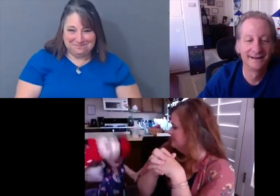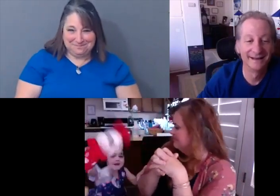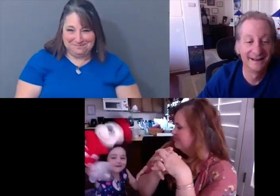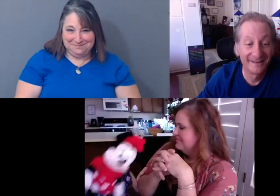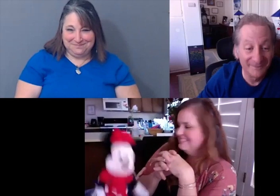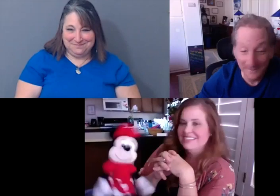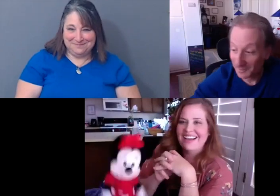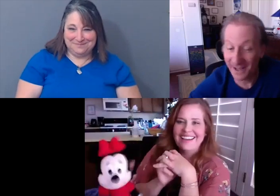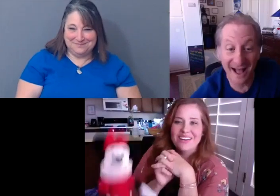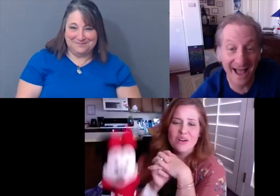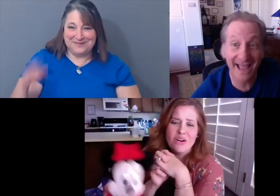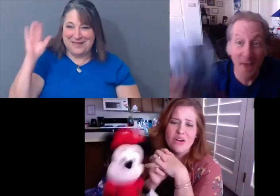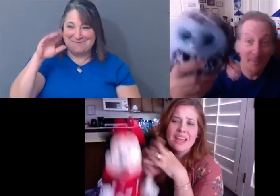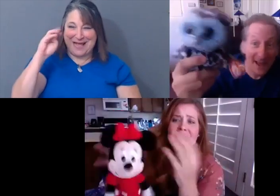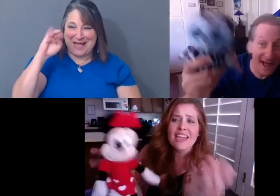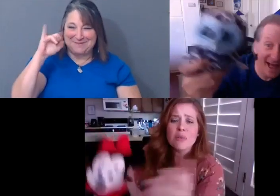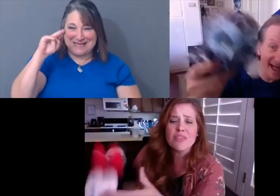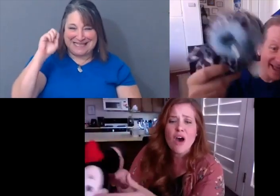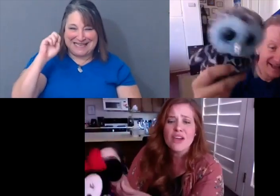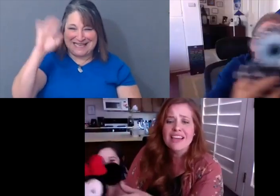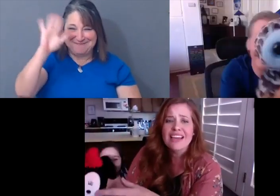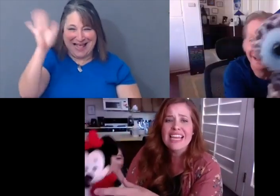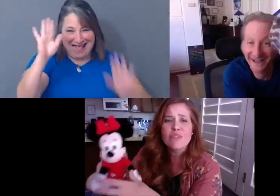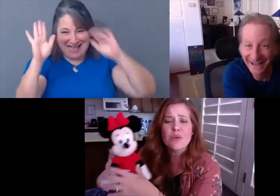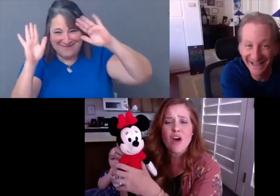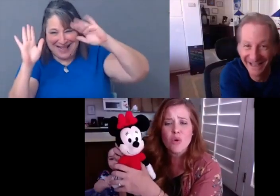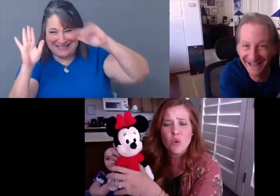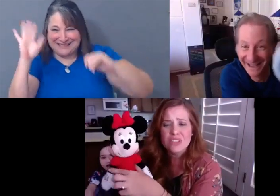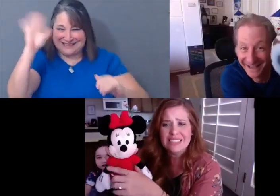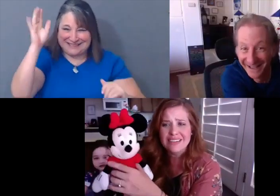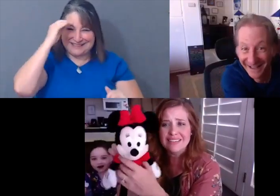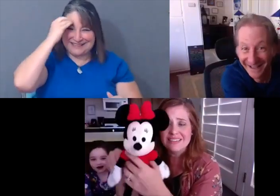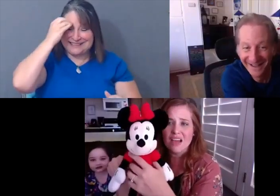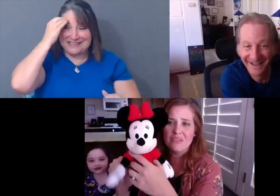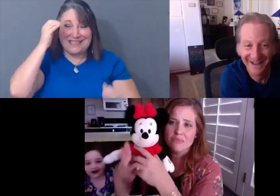Minnie Mouse, Minnie Mouse. Even with all the quarantine and stuff,